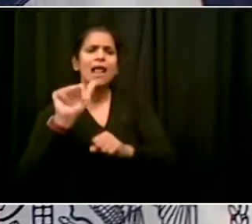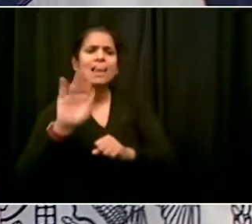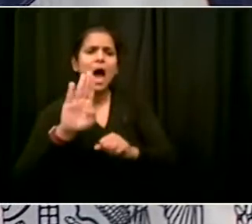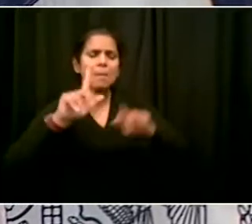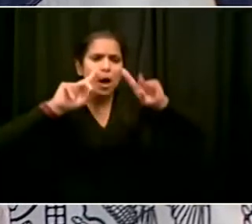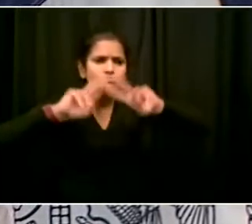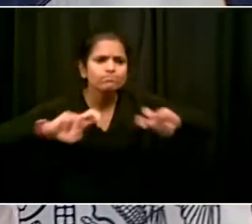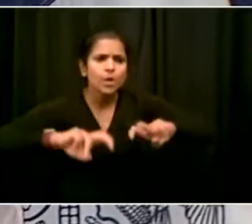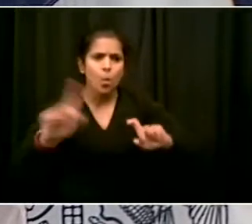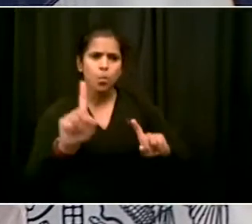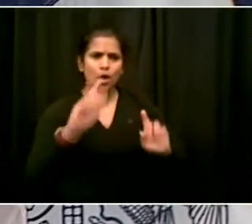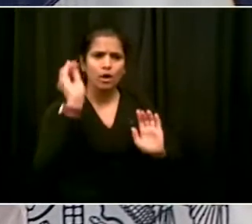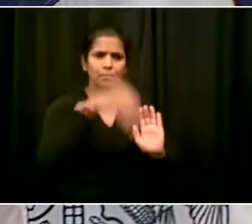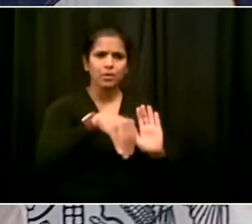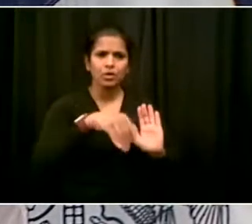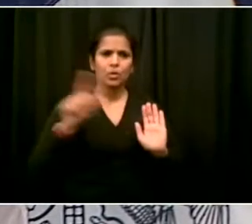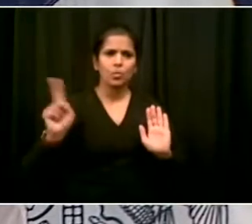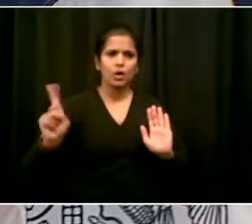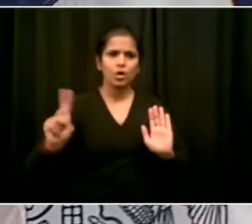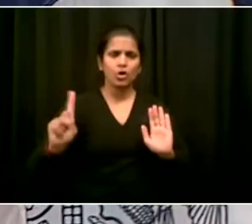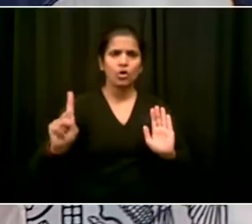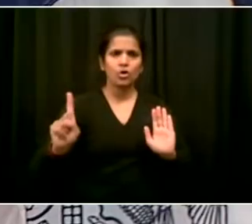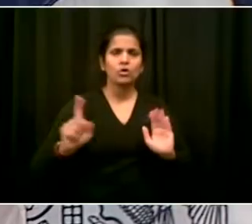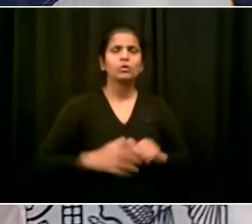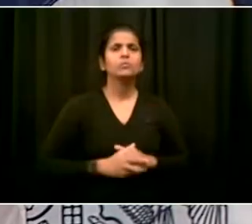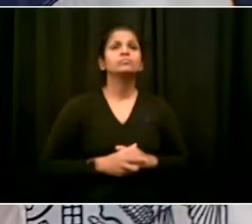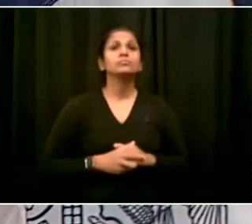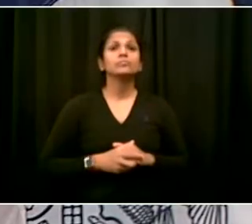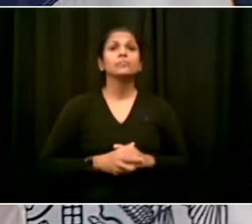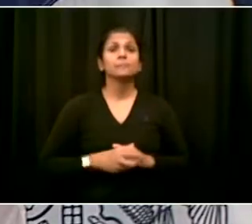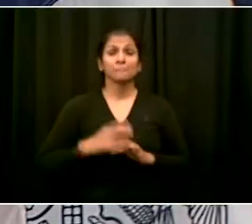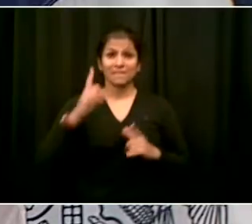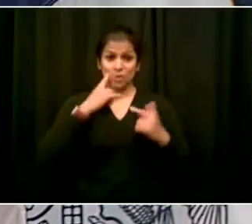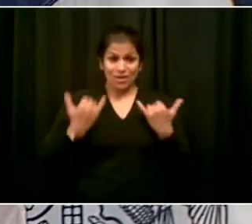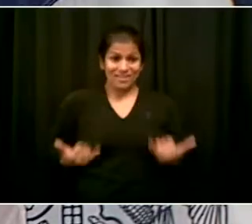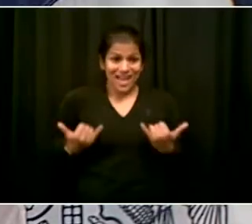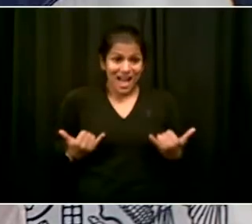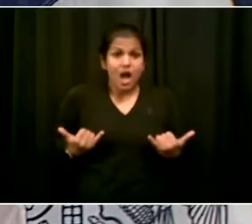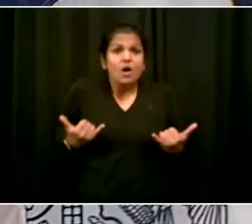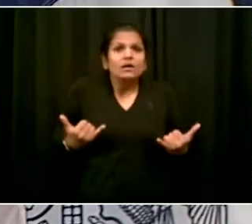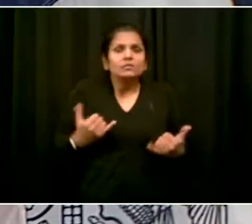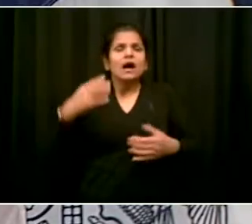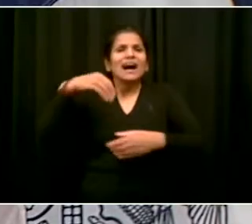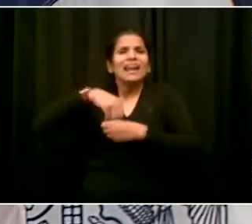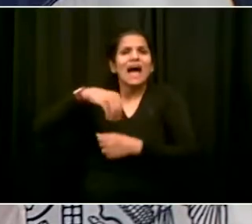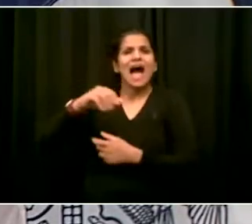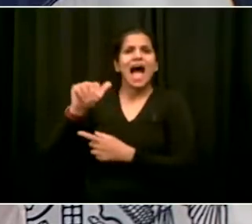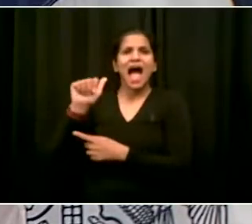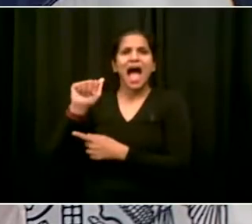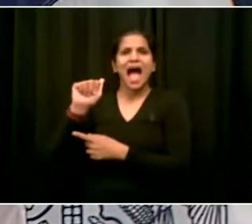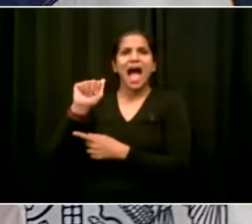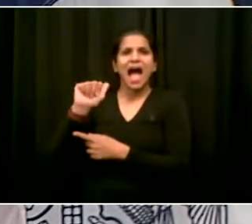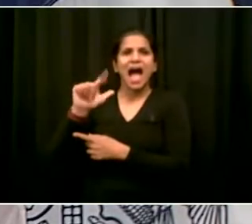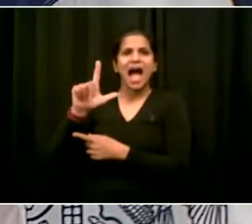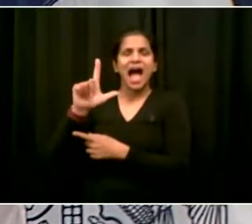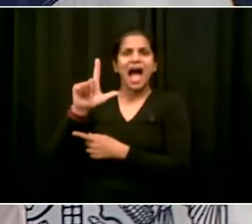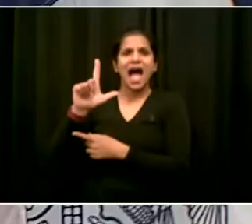PATCHETT SPECIFIC